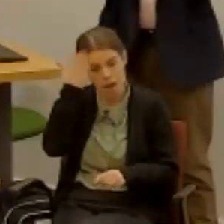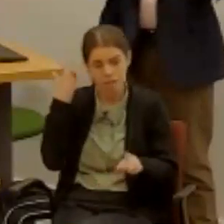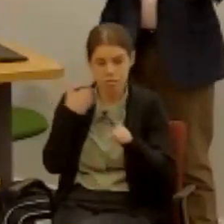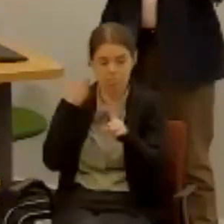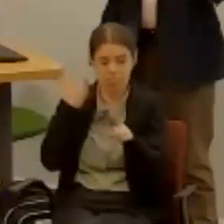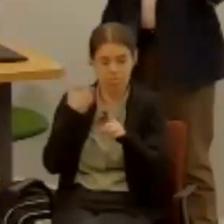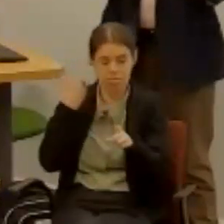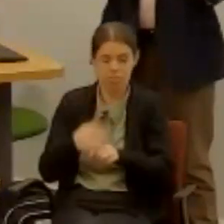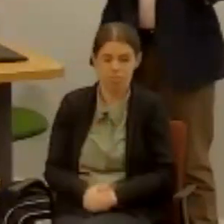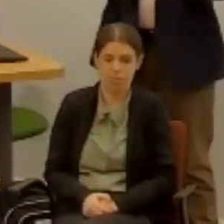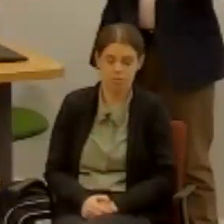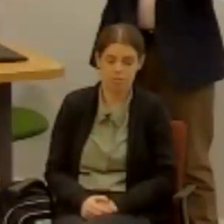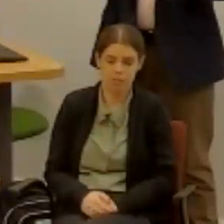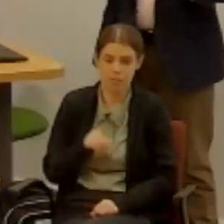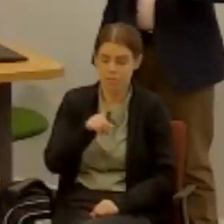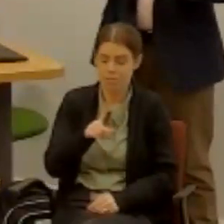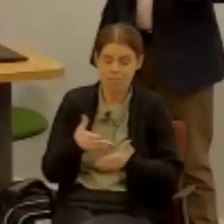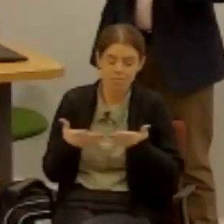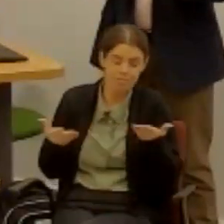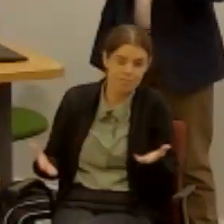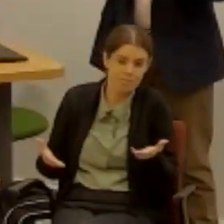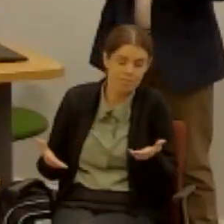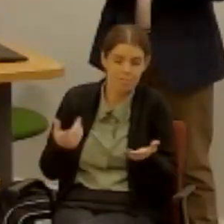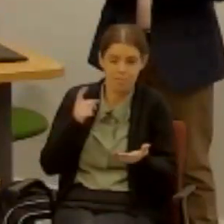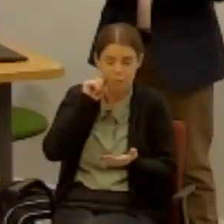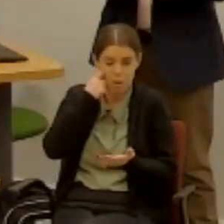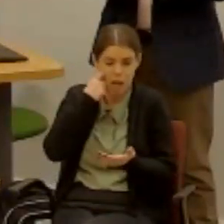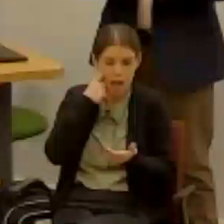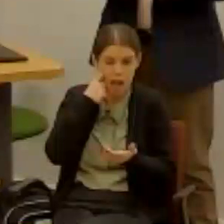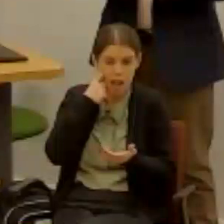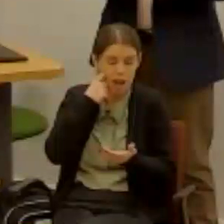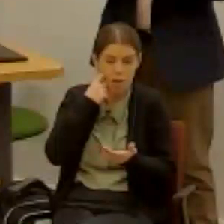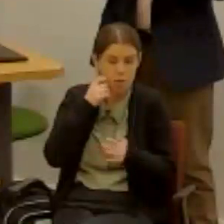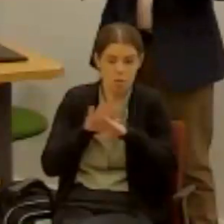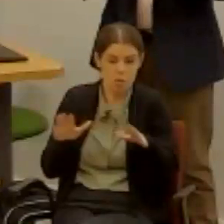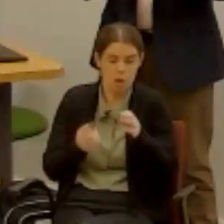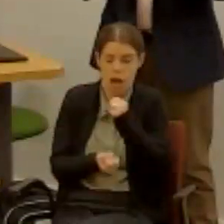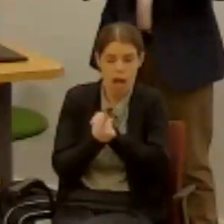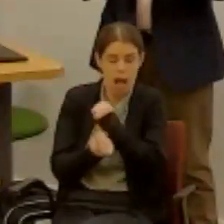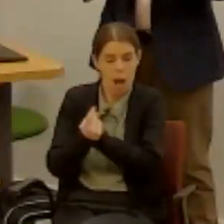It seems pretty simple. That’s unlikely because any lifelong damage or any immediate damage to anybody.